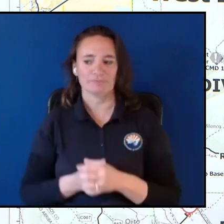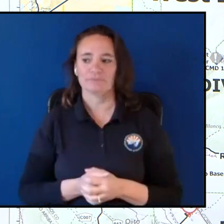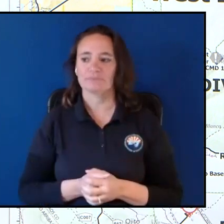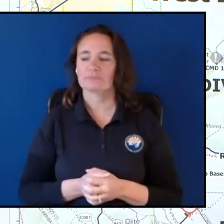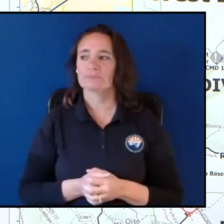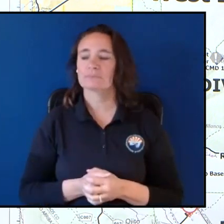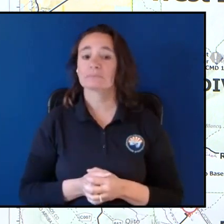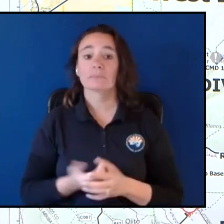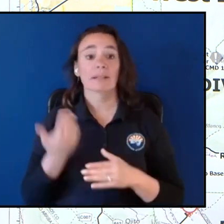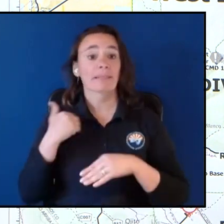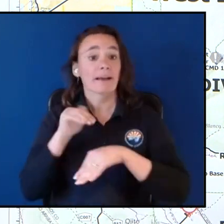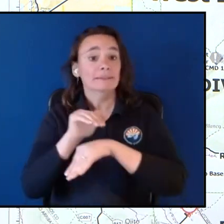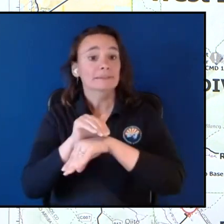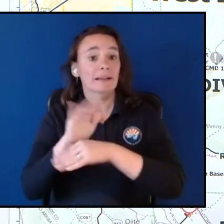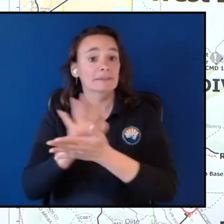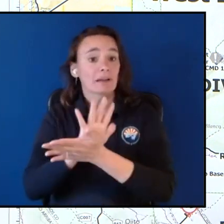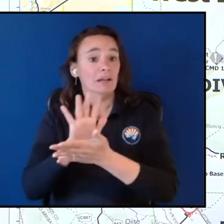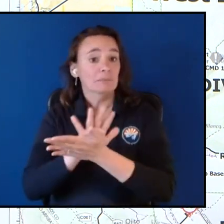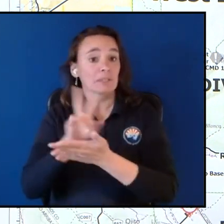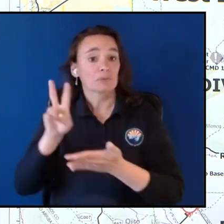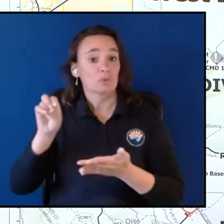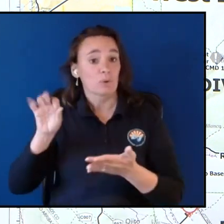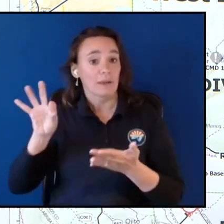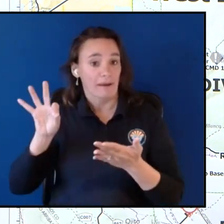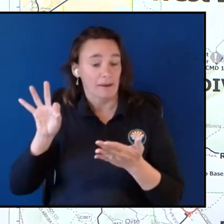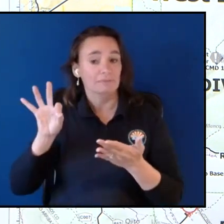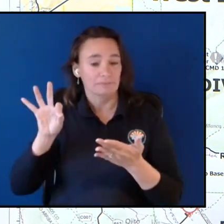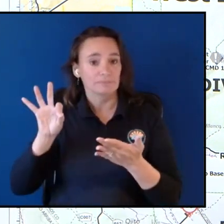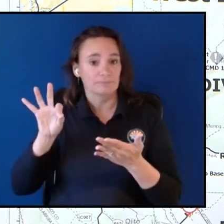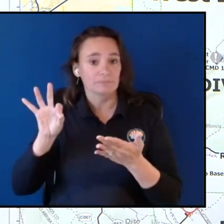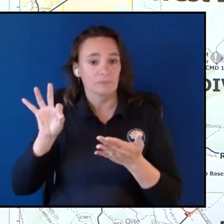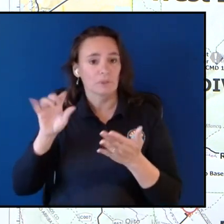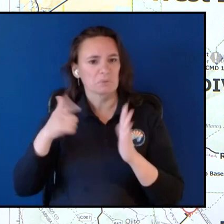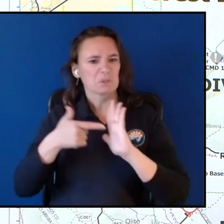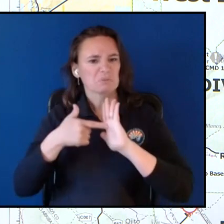the document that we report up all of our relevant data once a day.